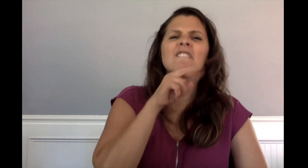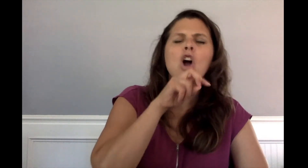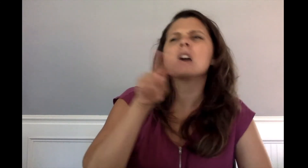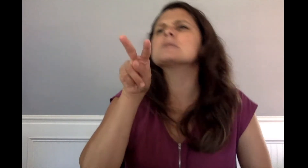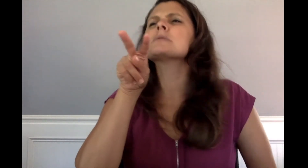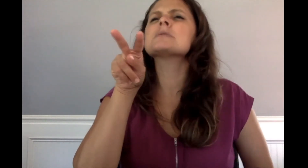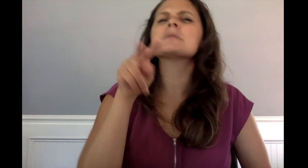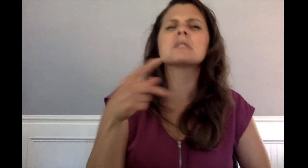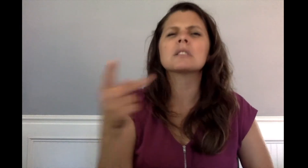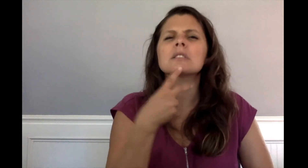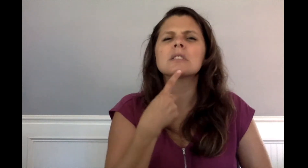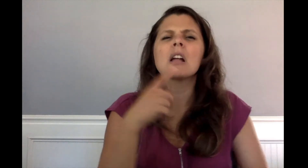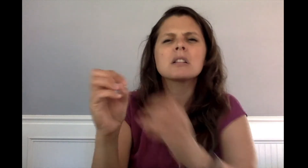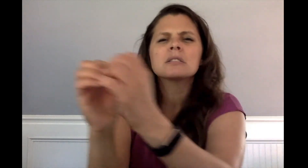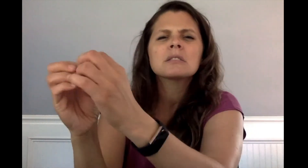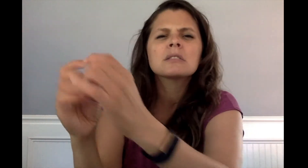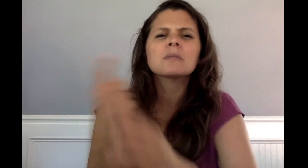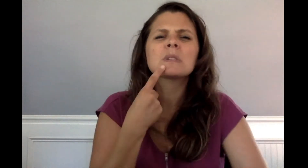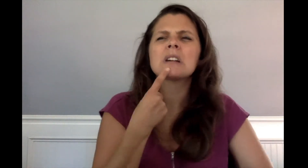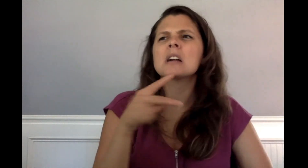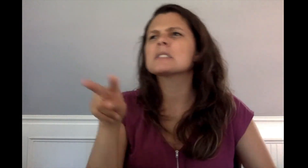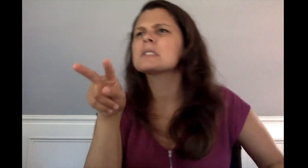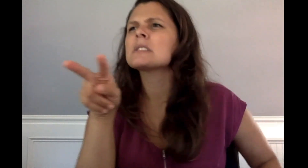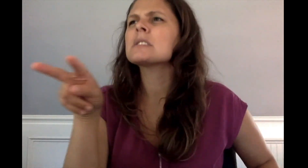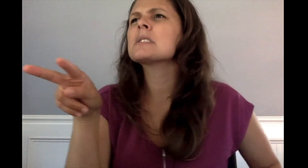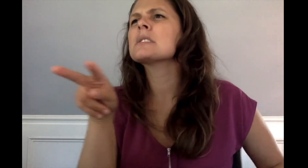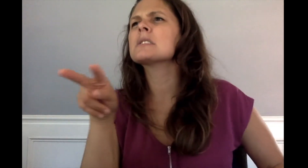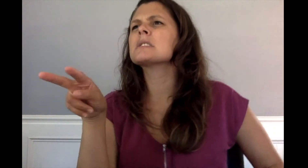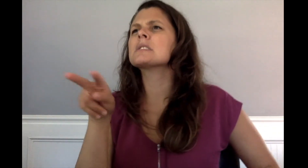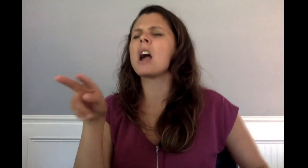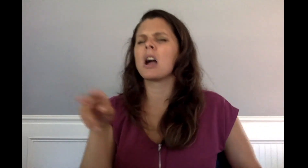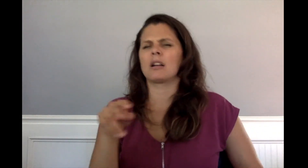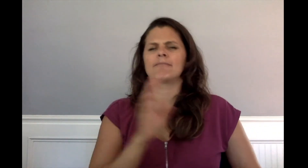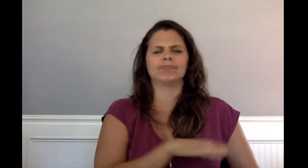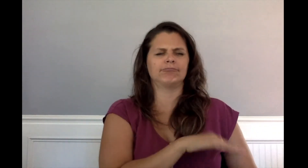Frog stood on her tiptoes to catch the conversation.